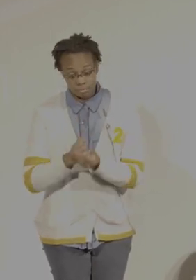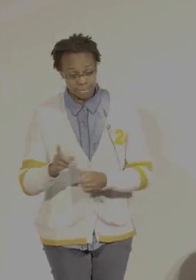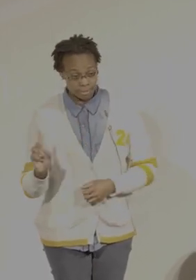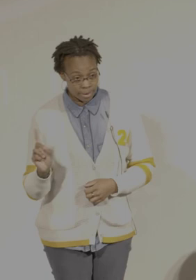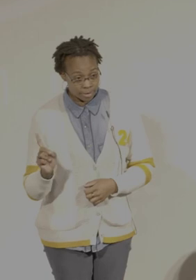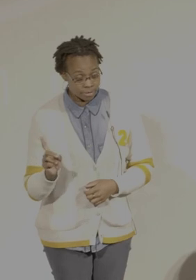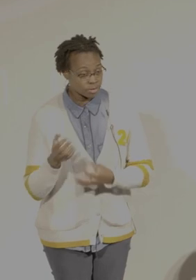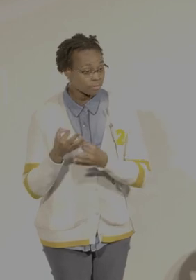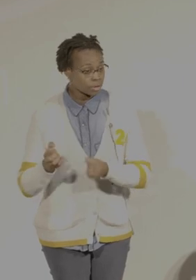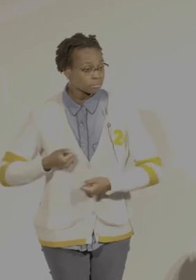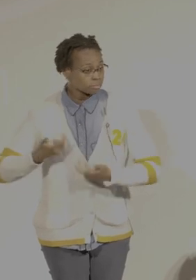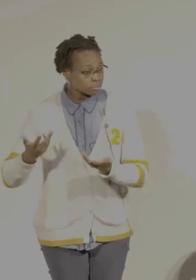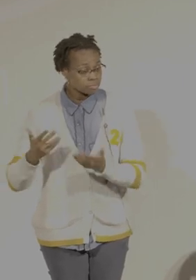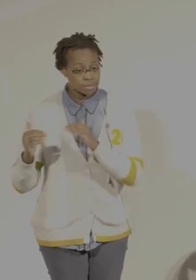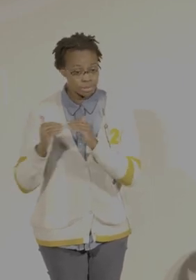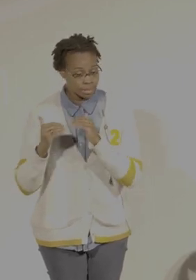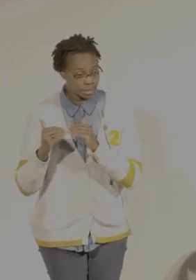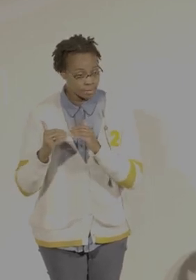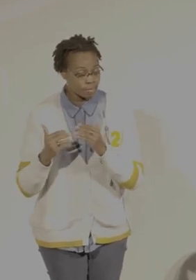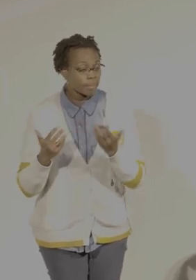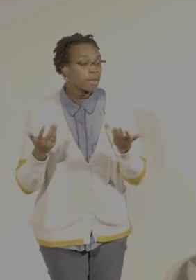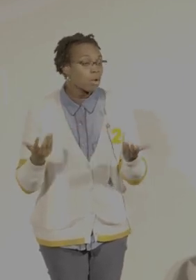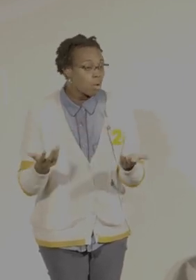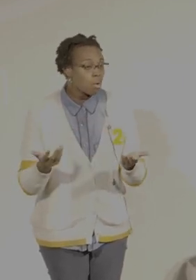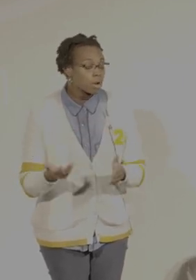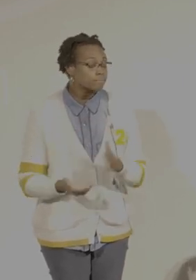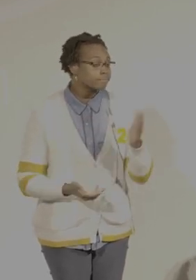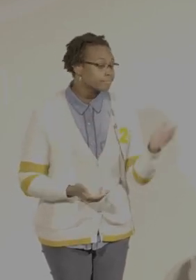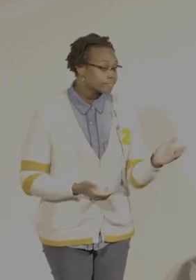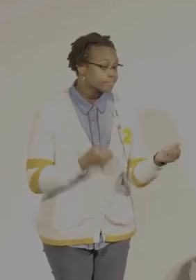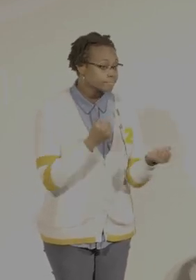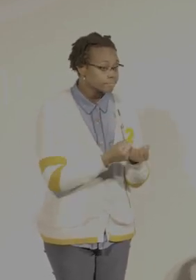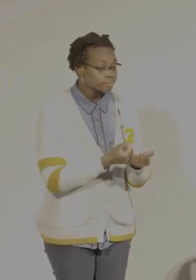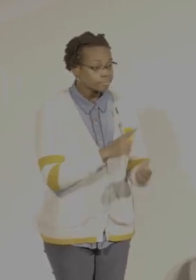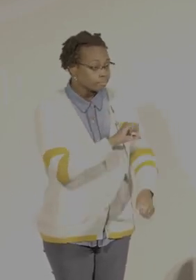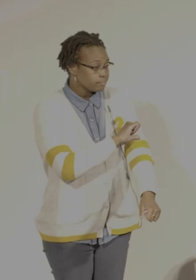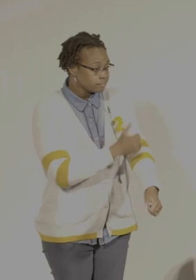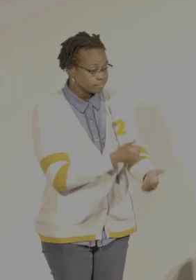and freedom of expression and justice, or you are on the side of an authoritarian dictator